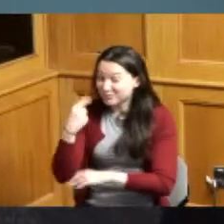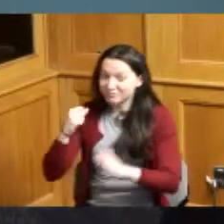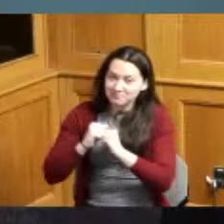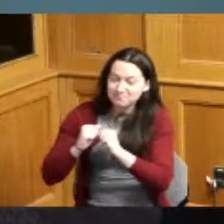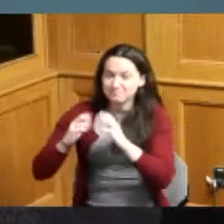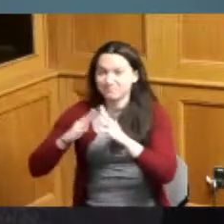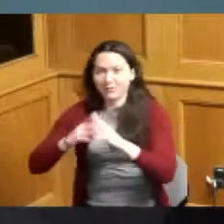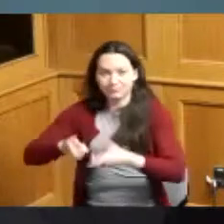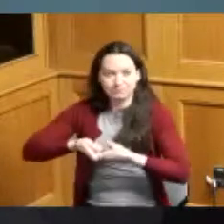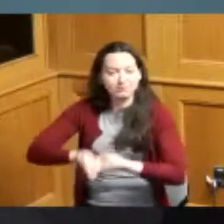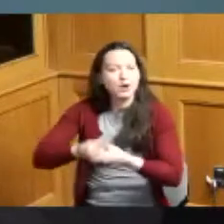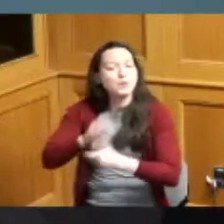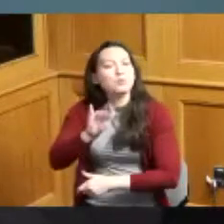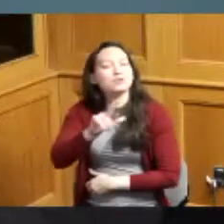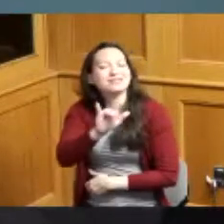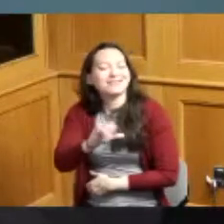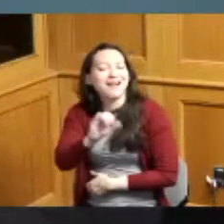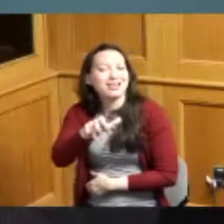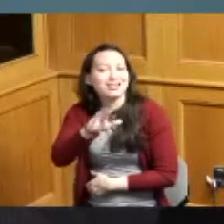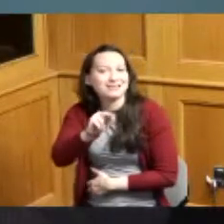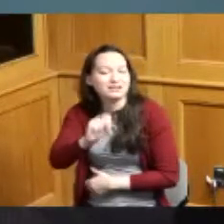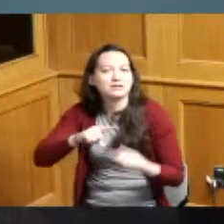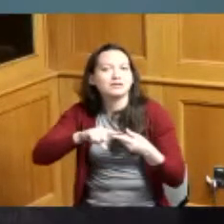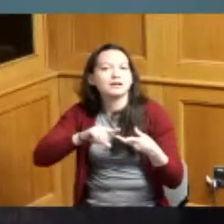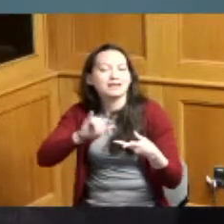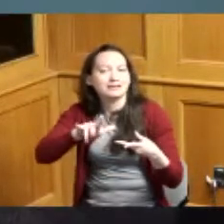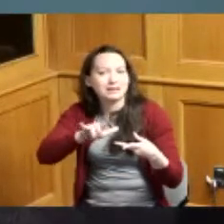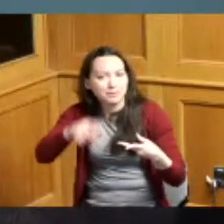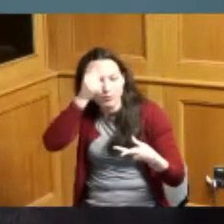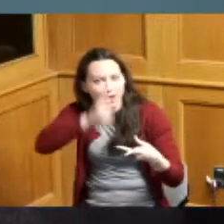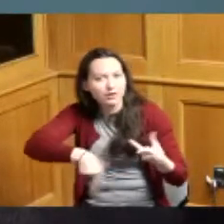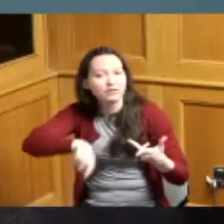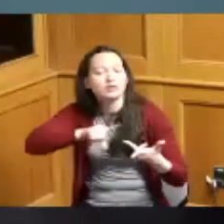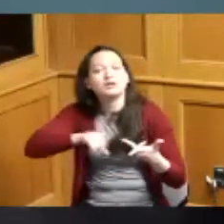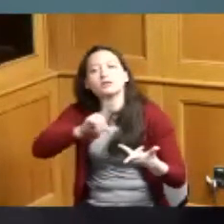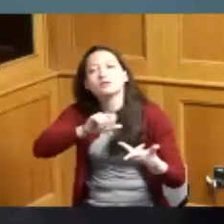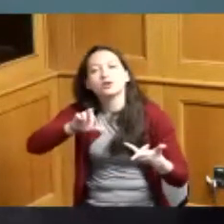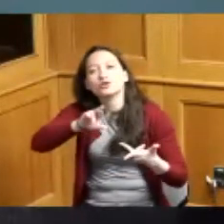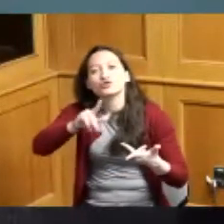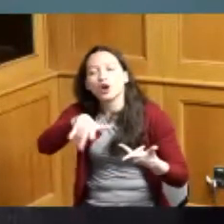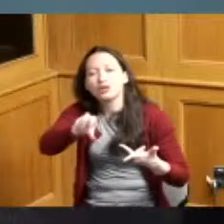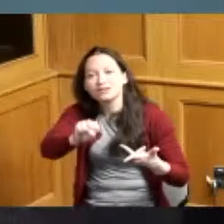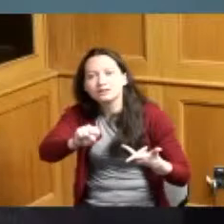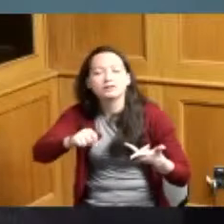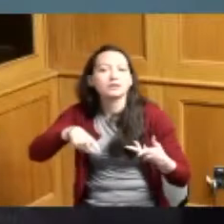inductees Bootsy Collins the Isley Brothers the late Dr Charles Fold and Otis Williams